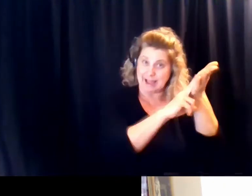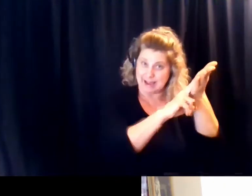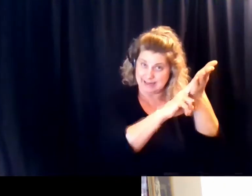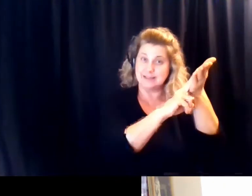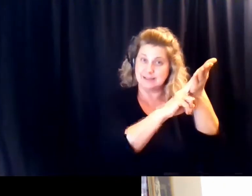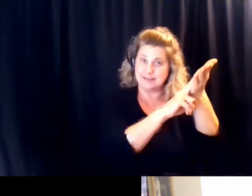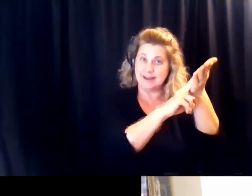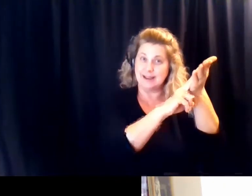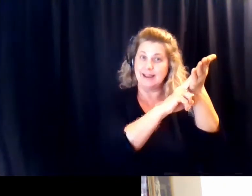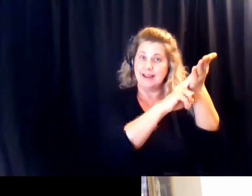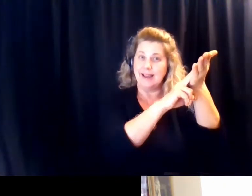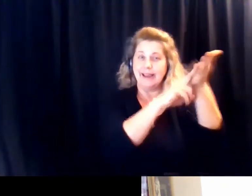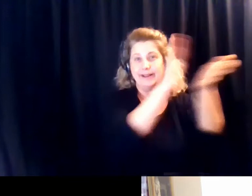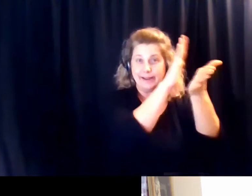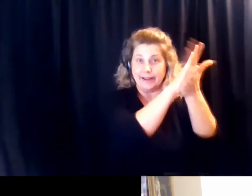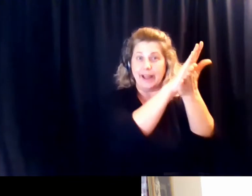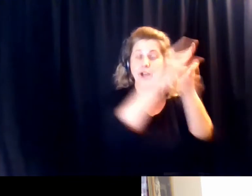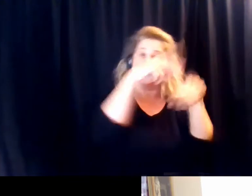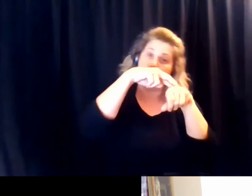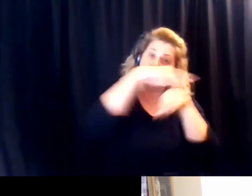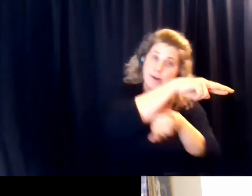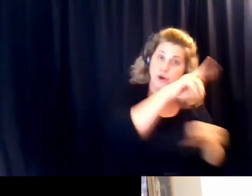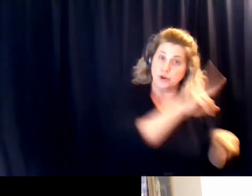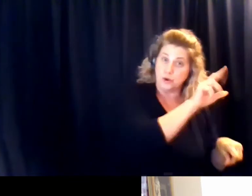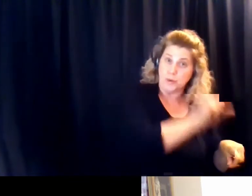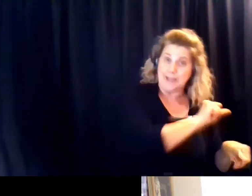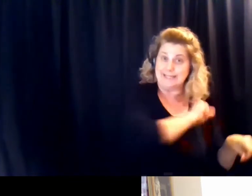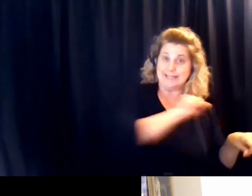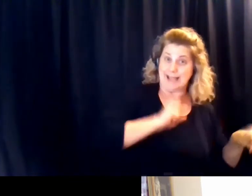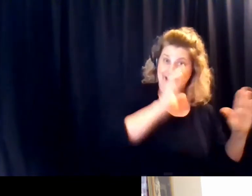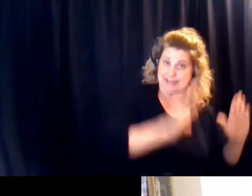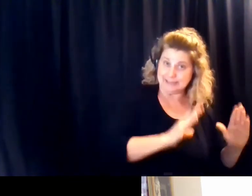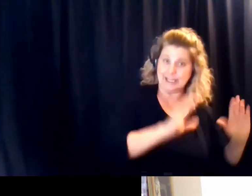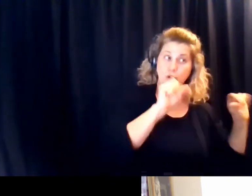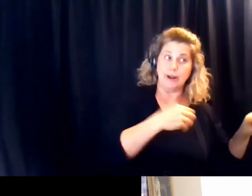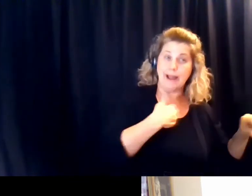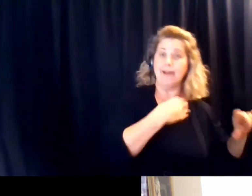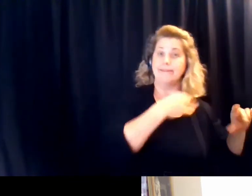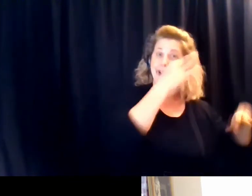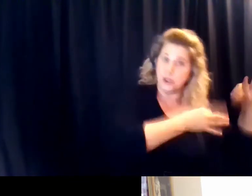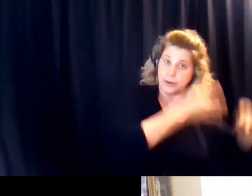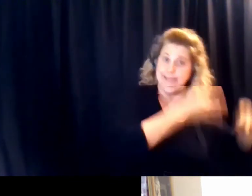Judith Heumann: Anyway, is something called the Convention on the Rights of Persons with Disabilities and the CRP be